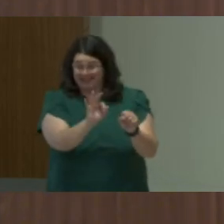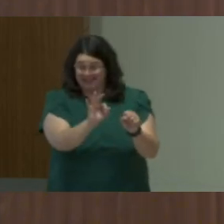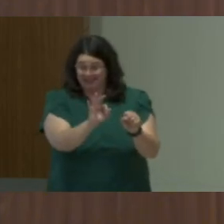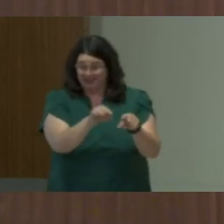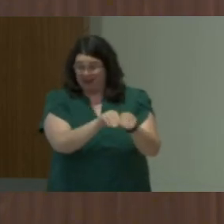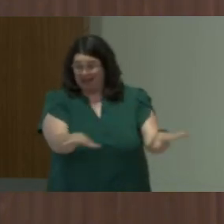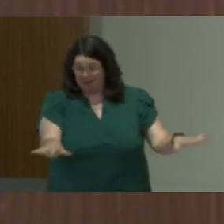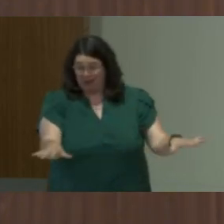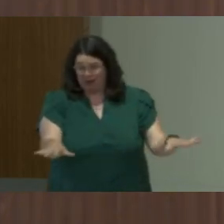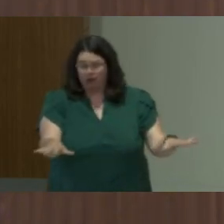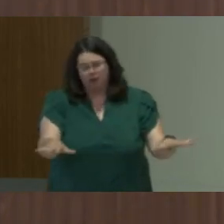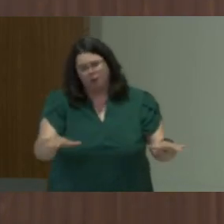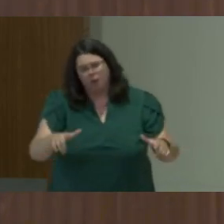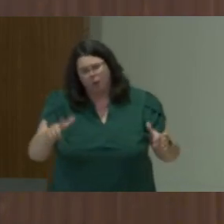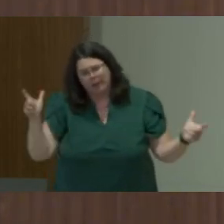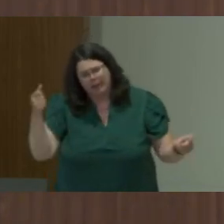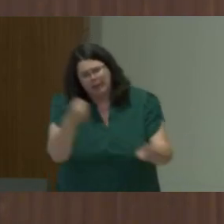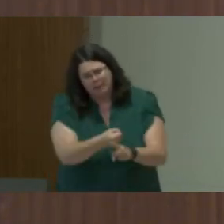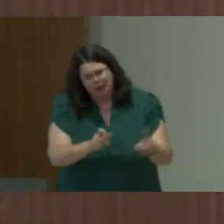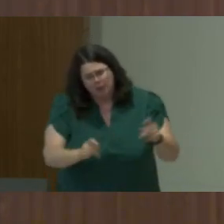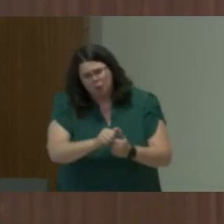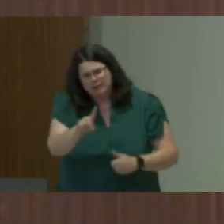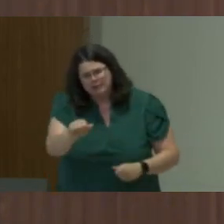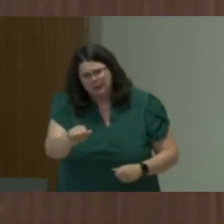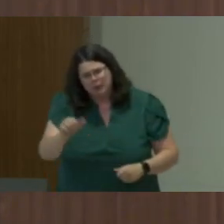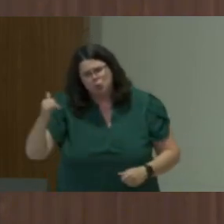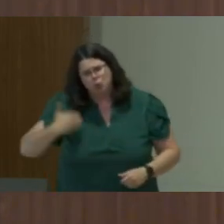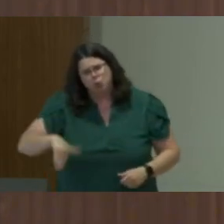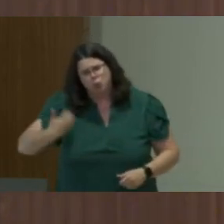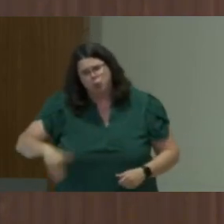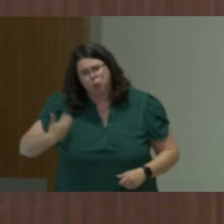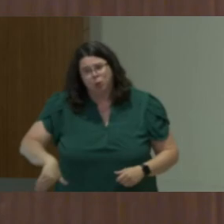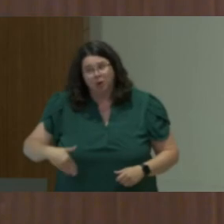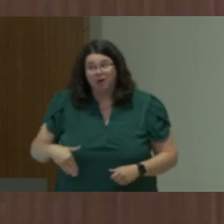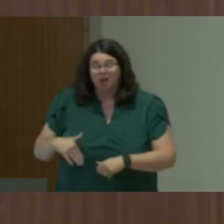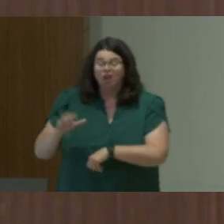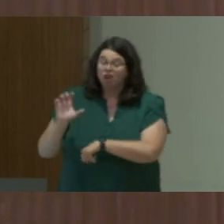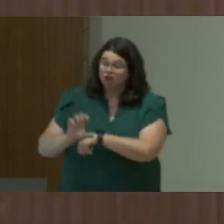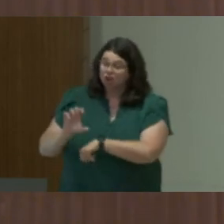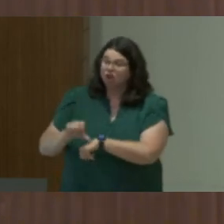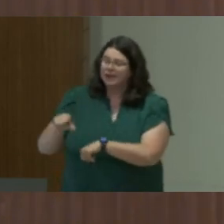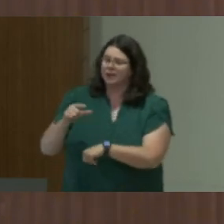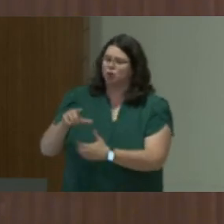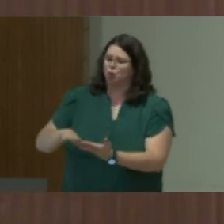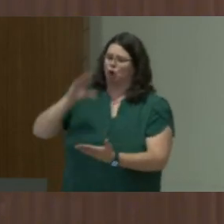took its toll on us with disabilities, the church has much to learn from the mutual help that communities of people